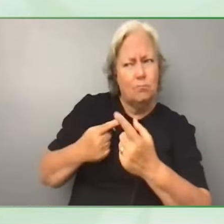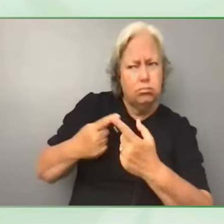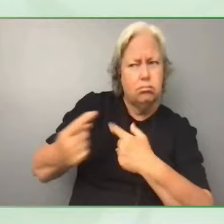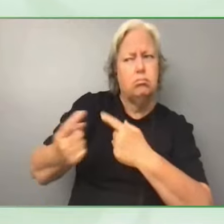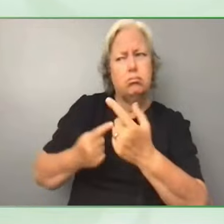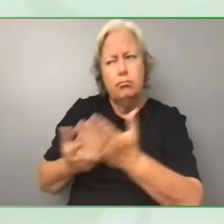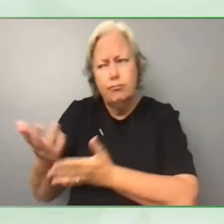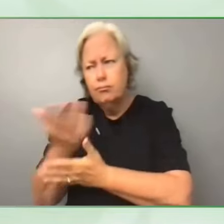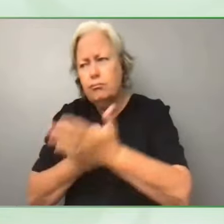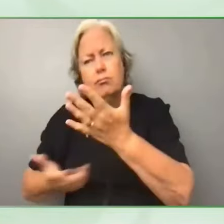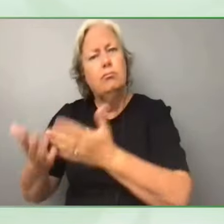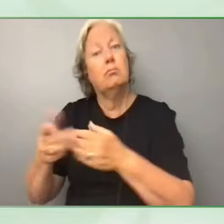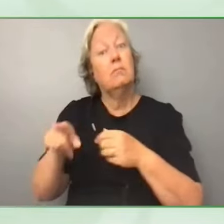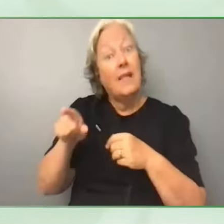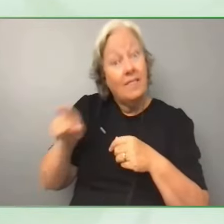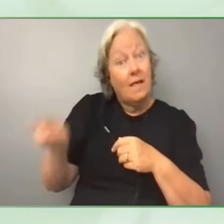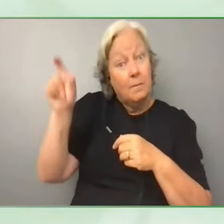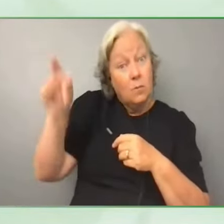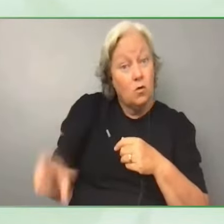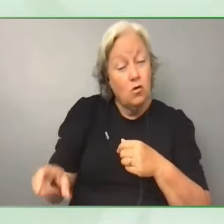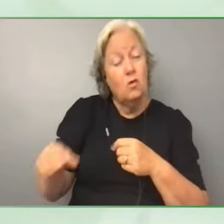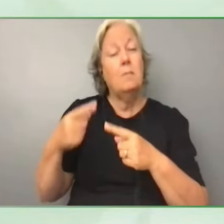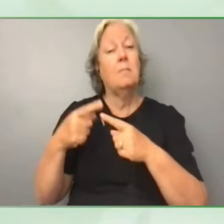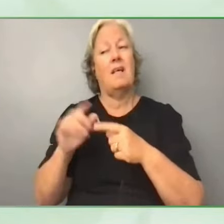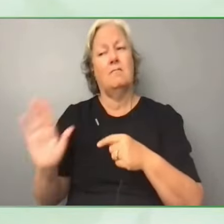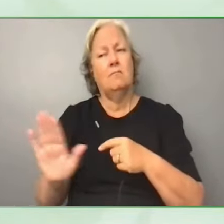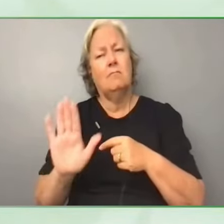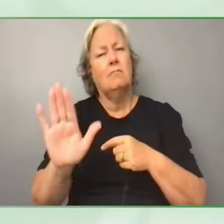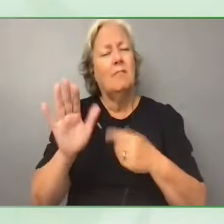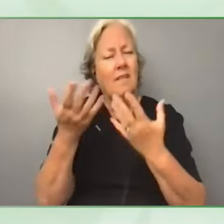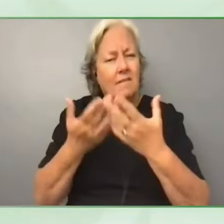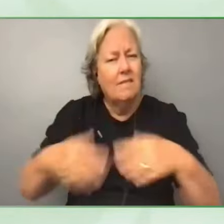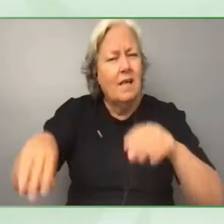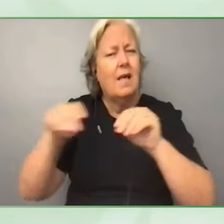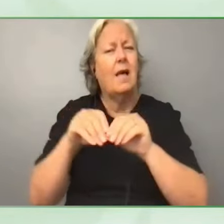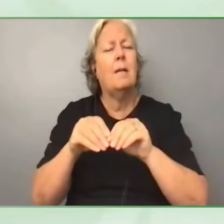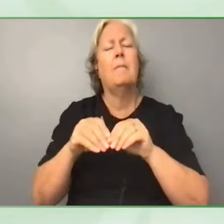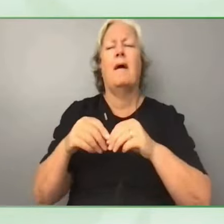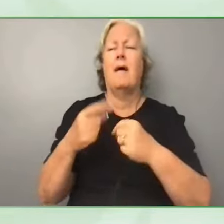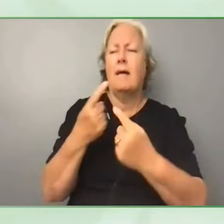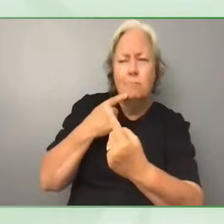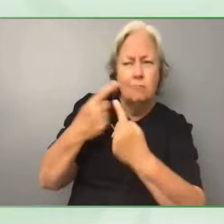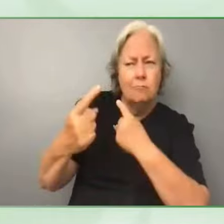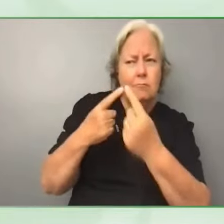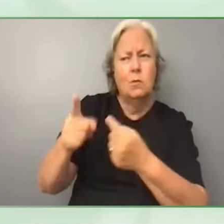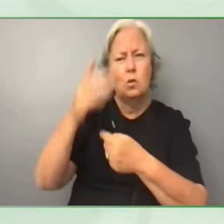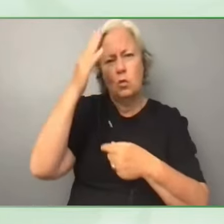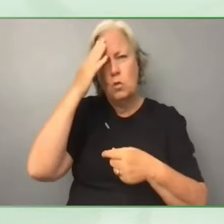Their community where this person is going. And then make placements.